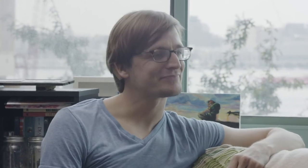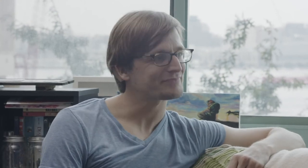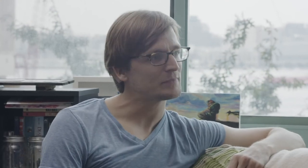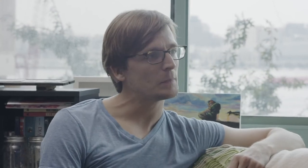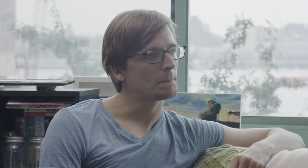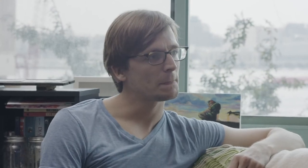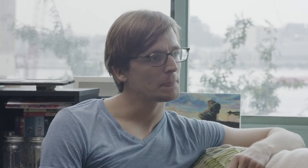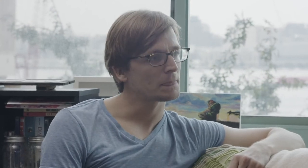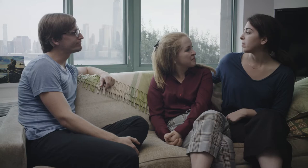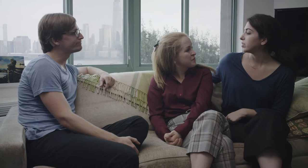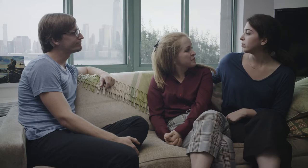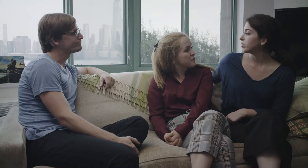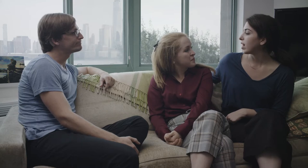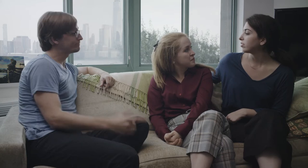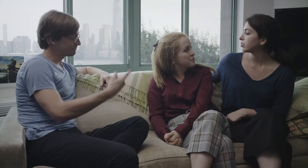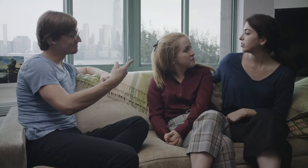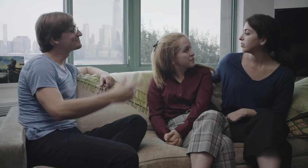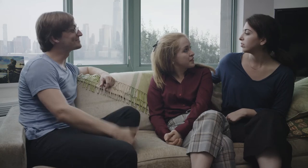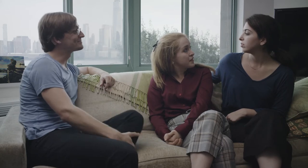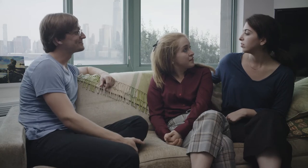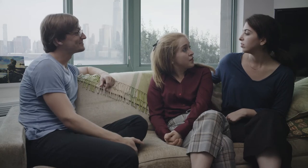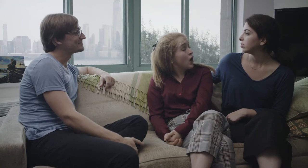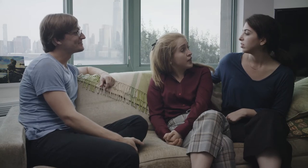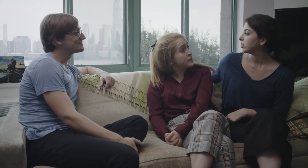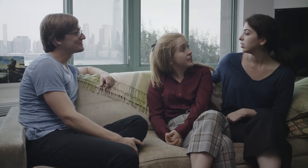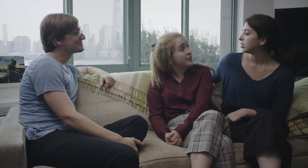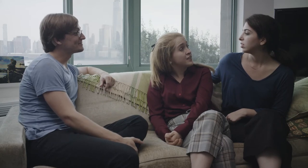: And have people been really receptive when you've asked? : Honestly?